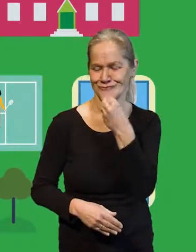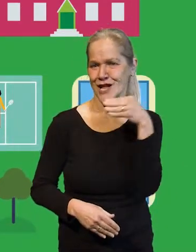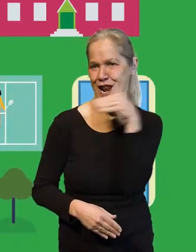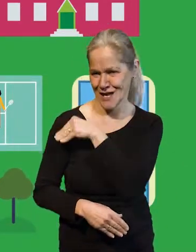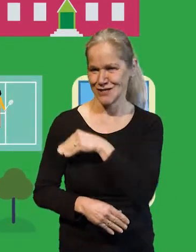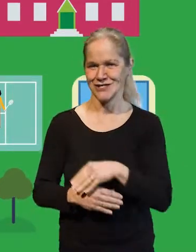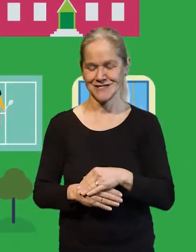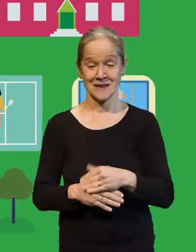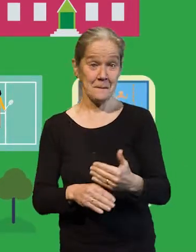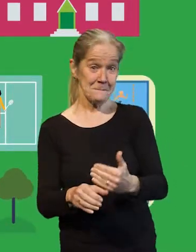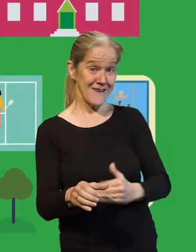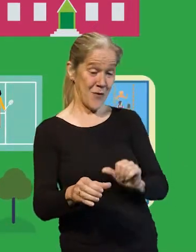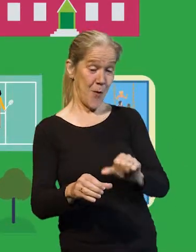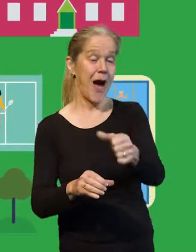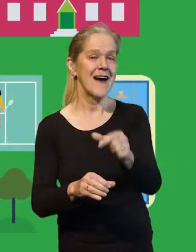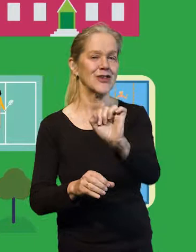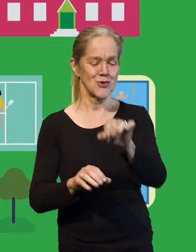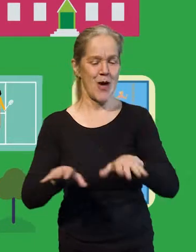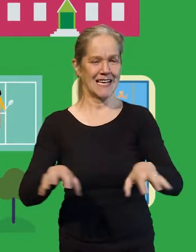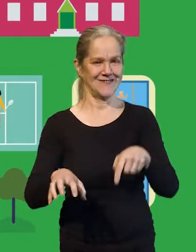even lunch before or after your community activities.